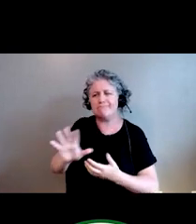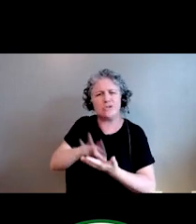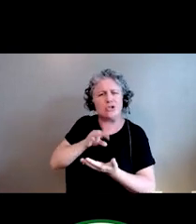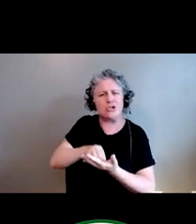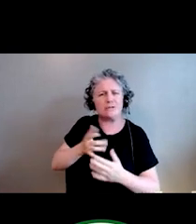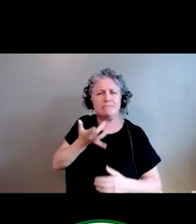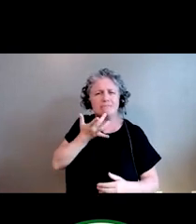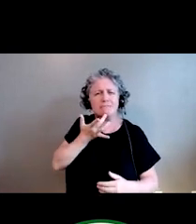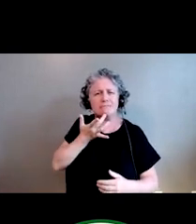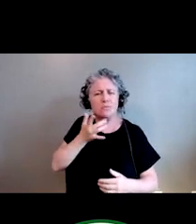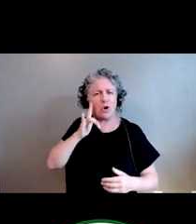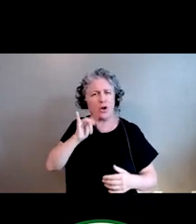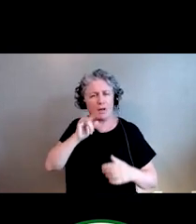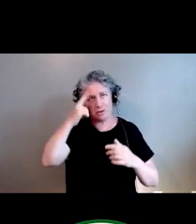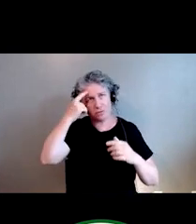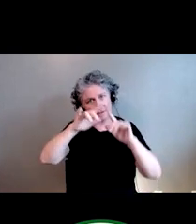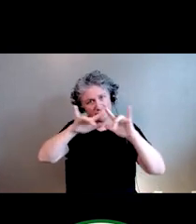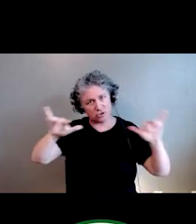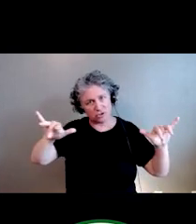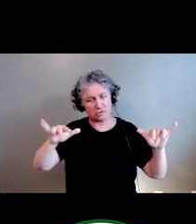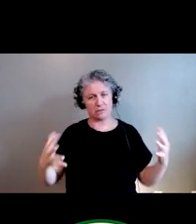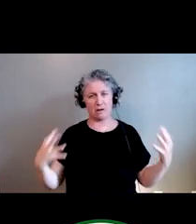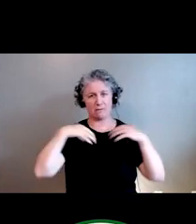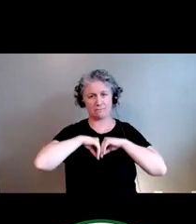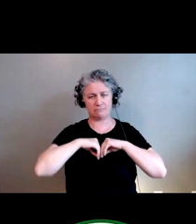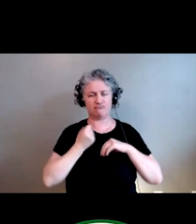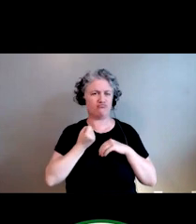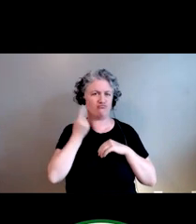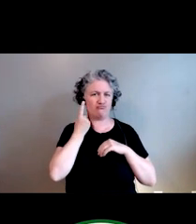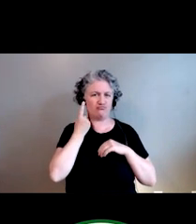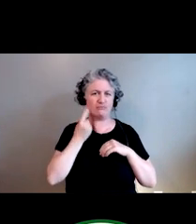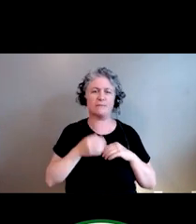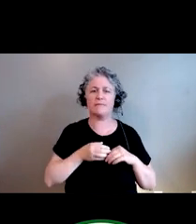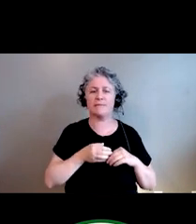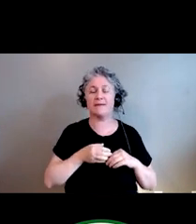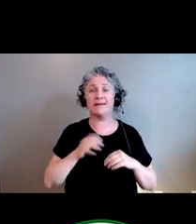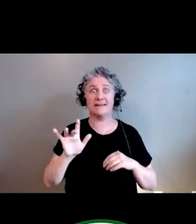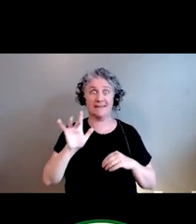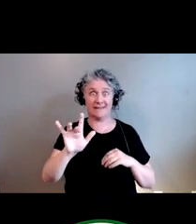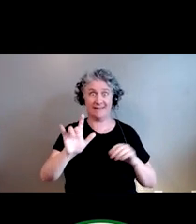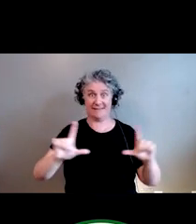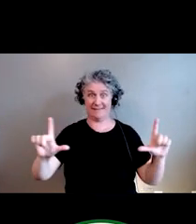In the top center we have a group of 4 individuals that are sharing a hike up Mount St. Paran at Lake Louise.